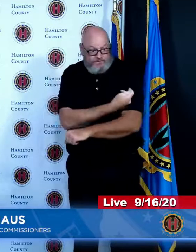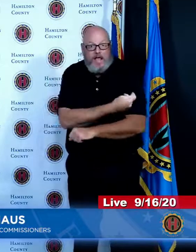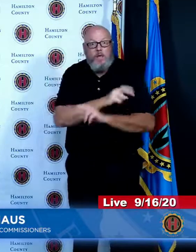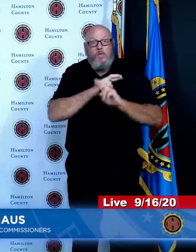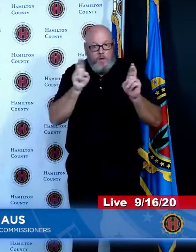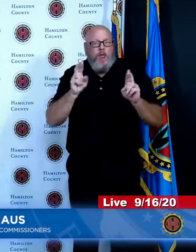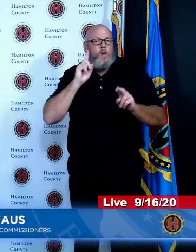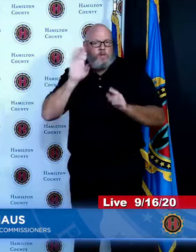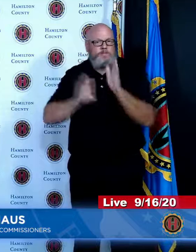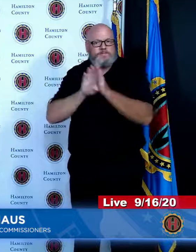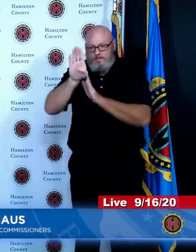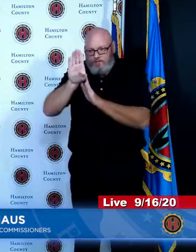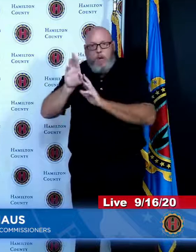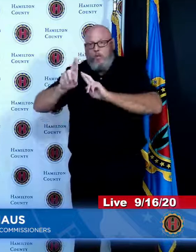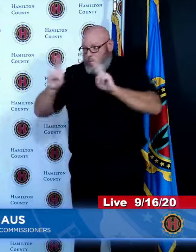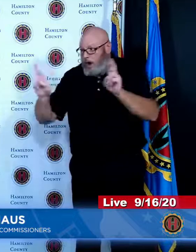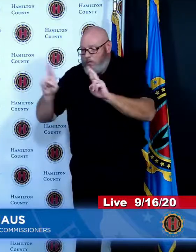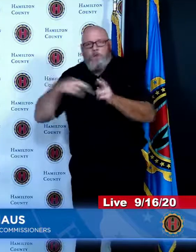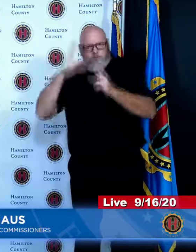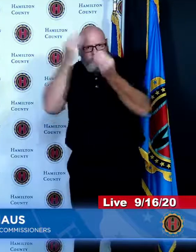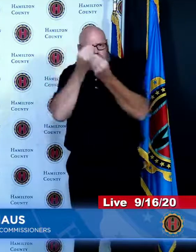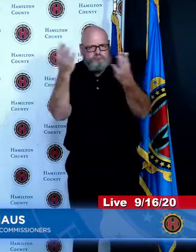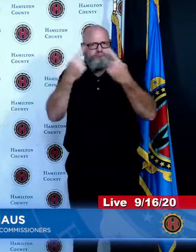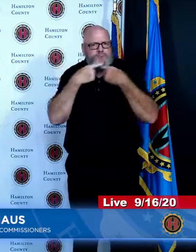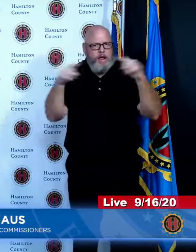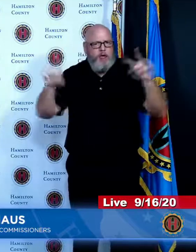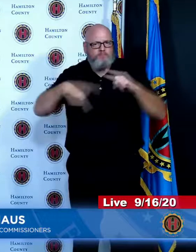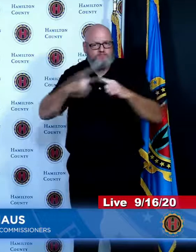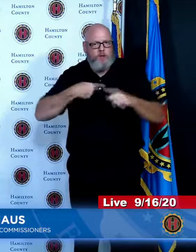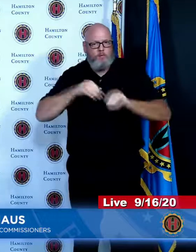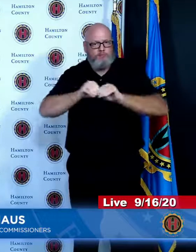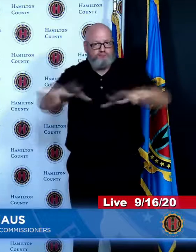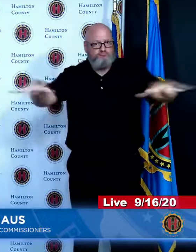Agency here at Hamilton County he is going to talk also about the